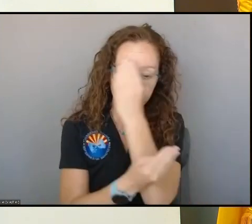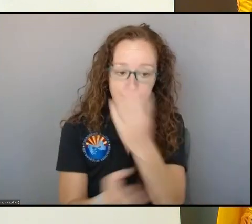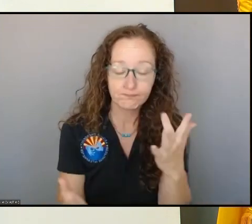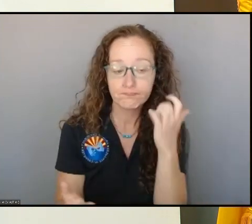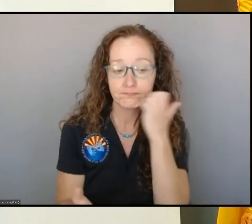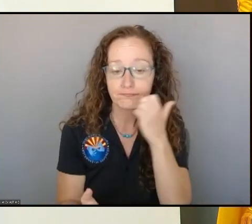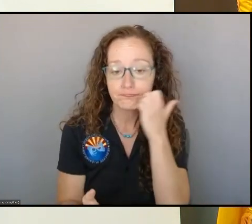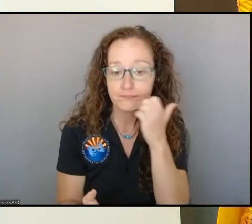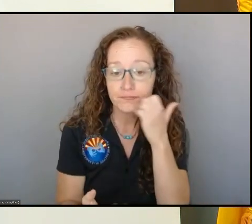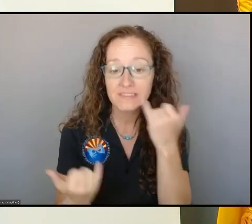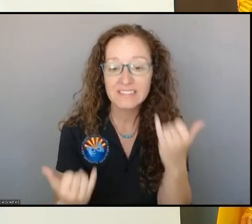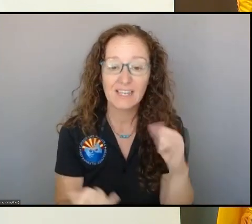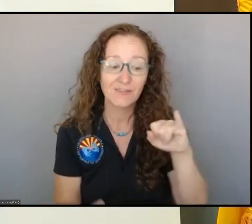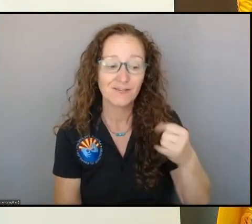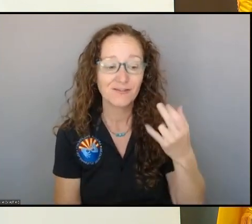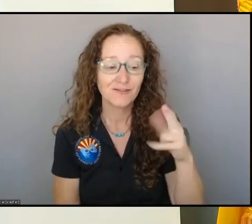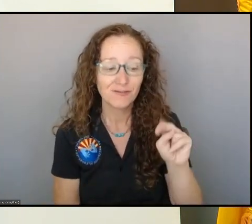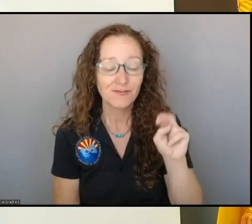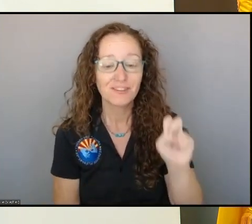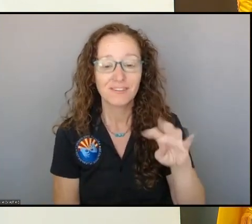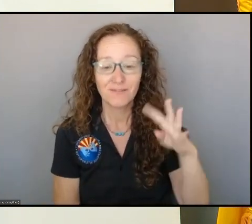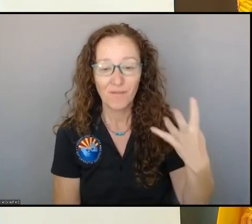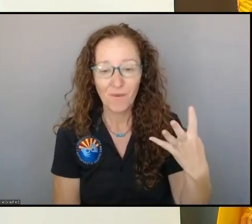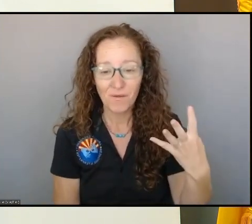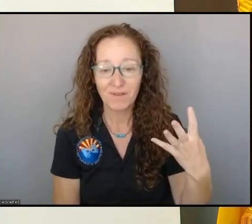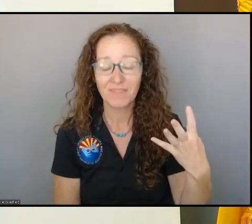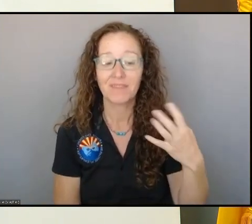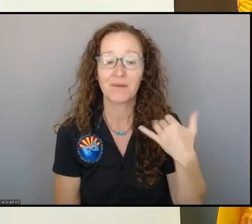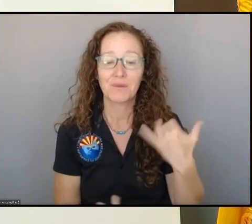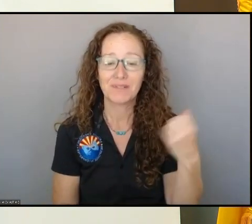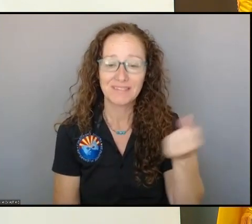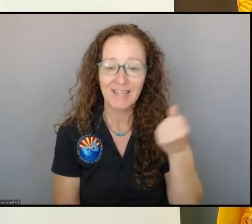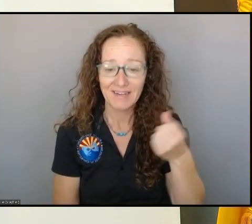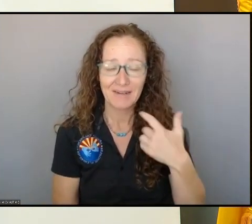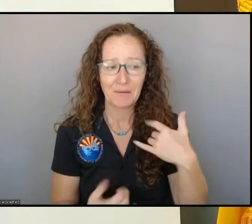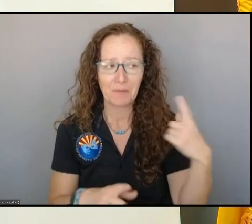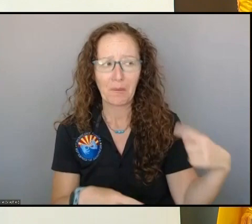That's crazy. And I was here early on in April when this